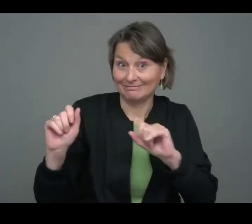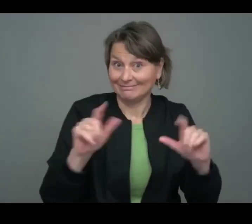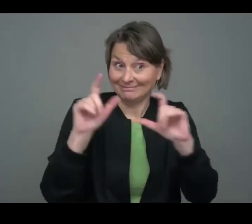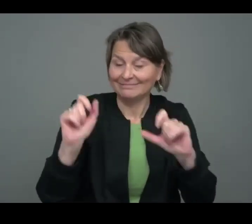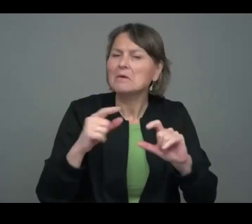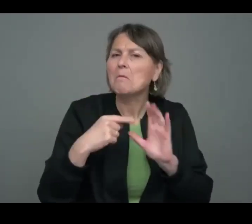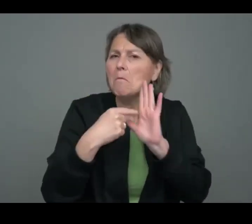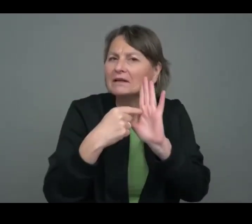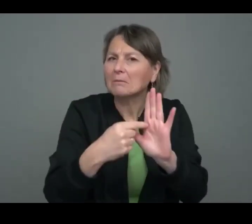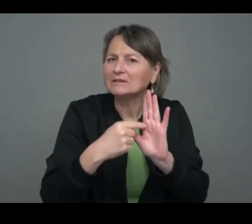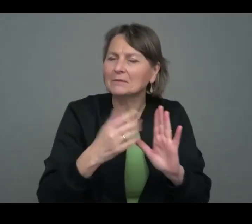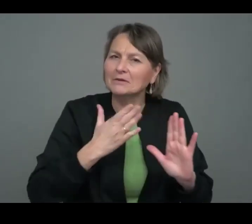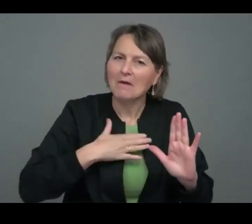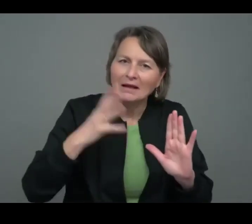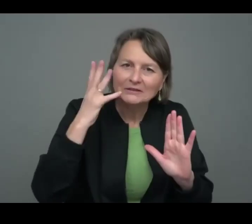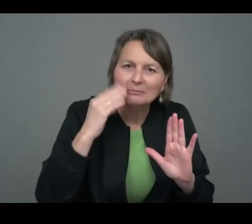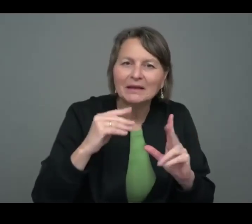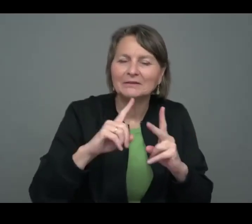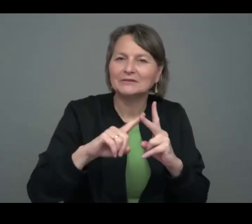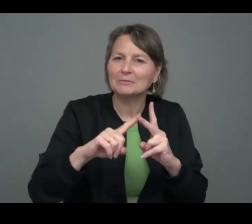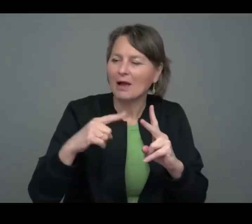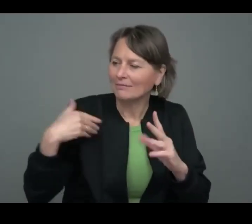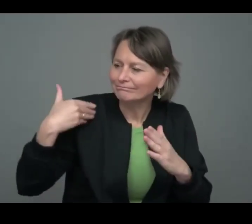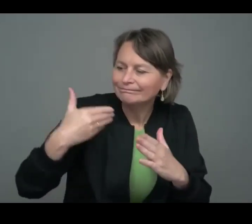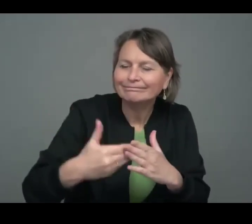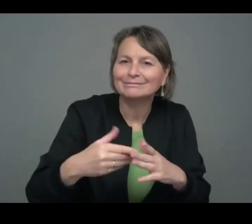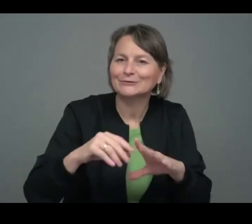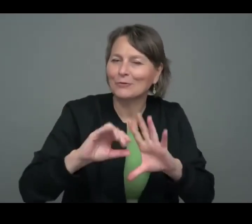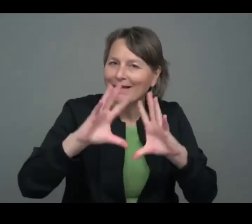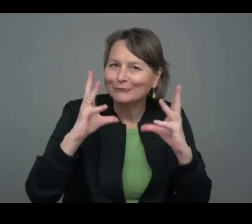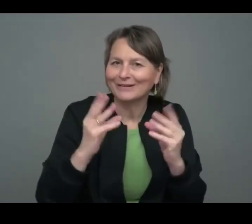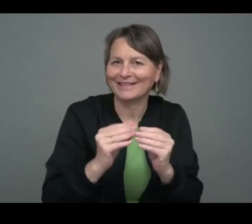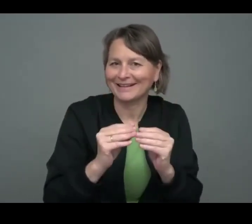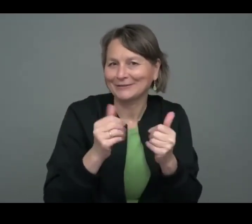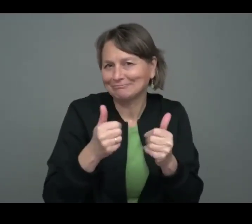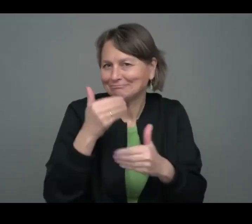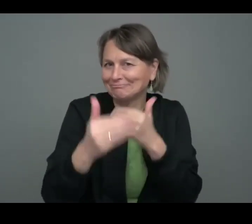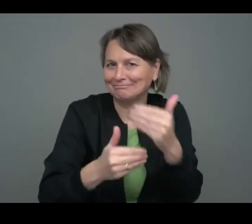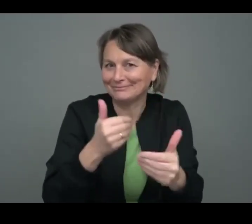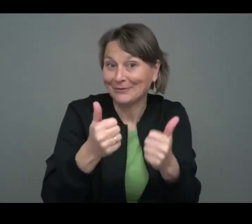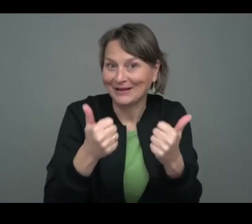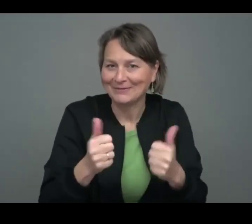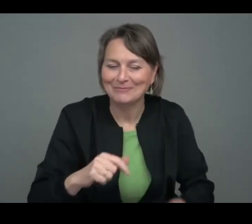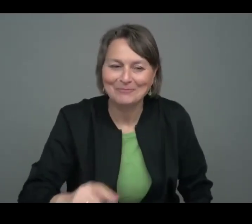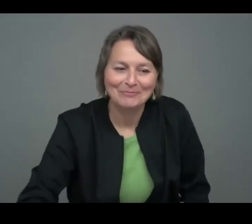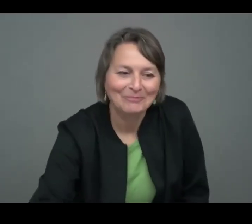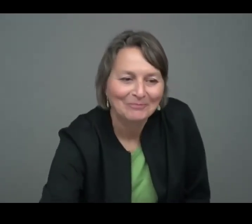Before I continue, I would like to explain that I will give you some examples of my experience